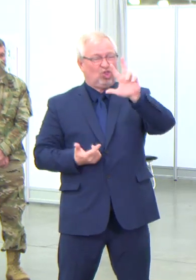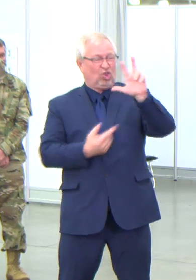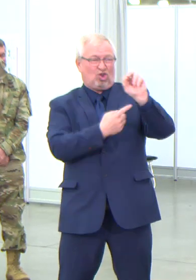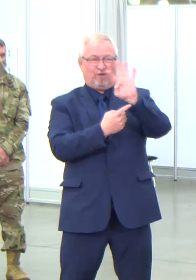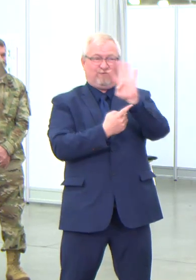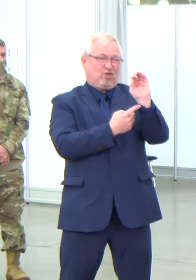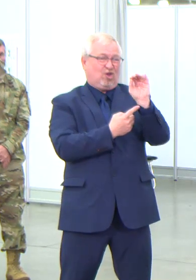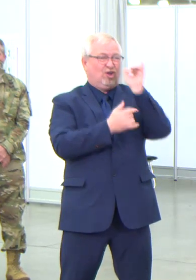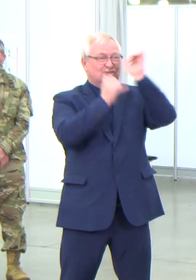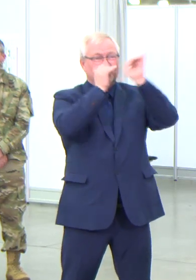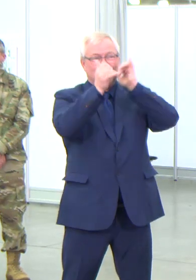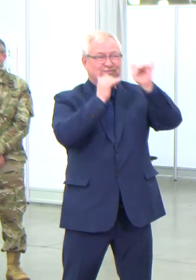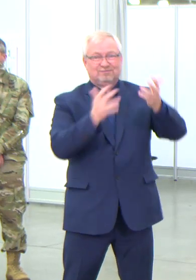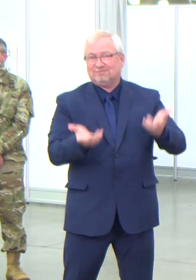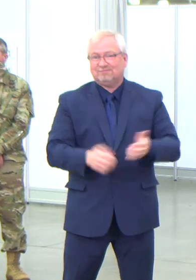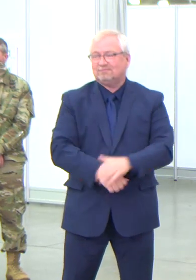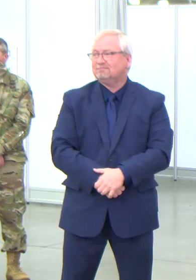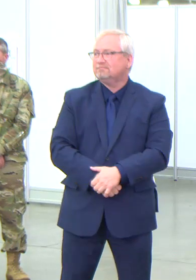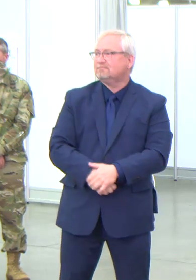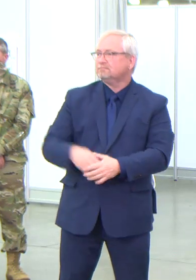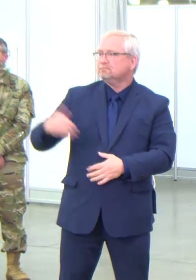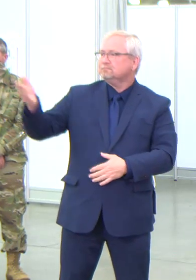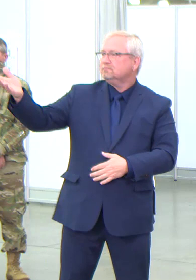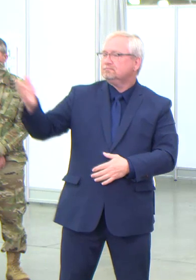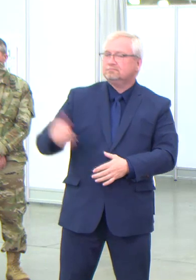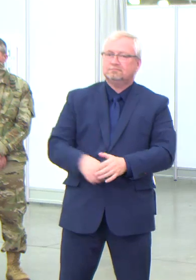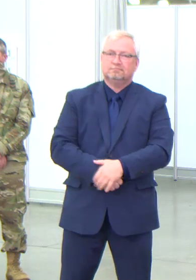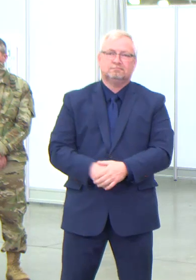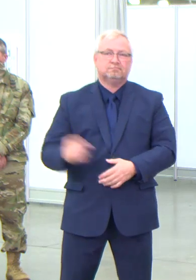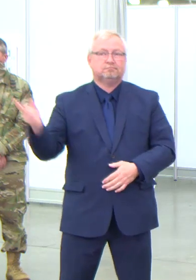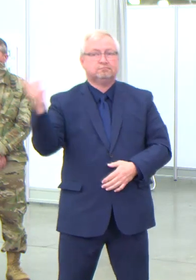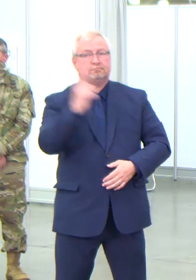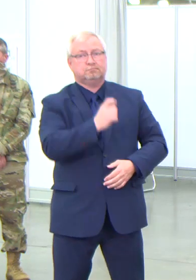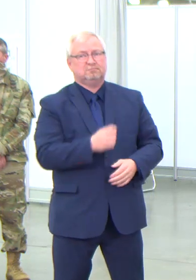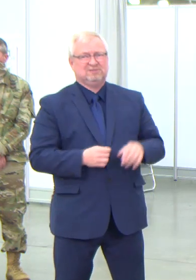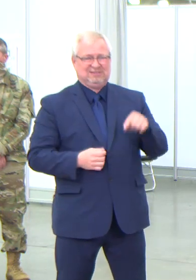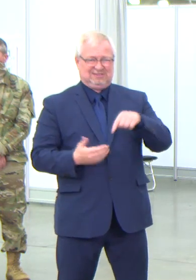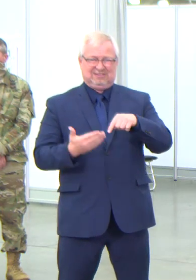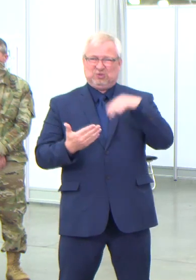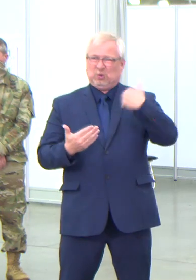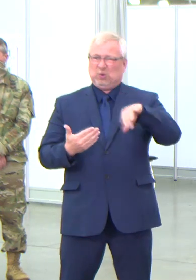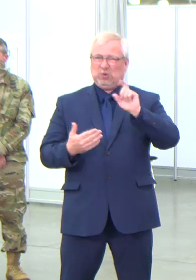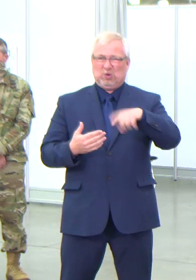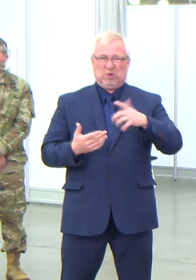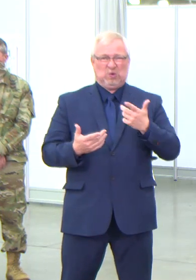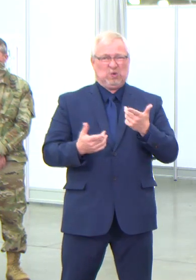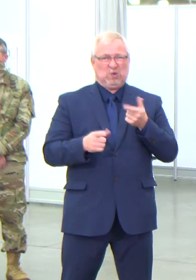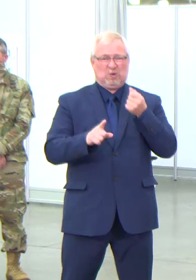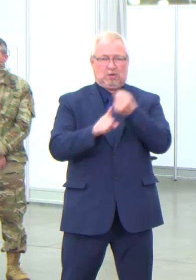have made 30-40 phone calls about this. (Question off mic.)